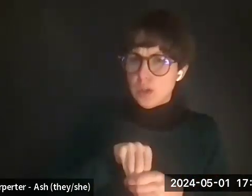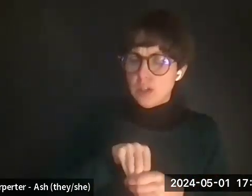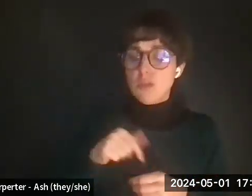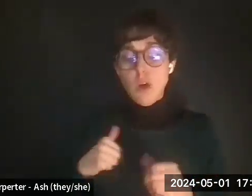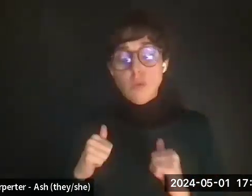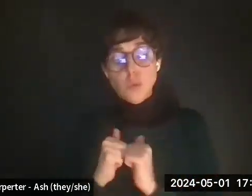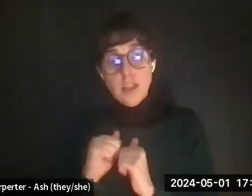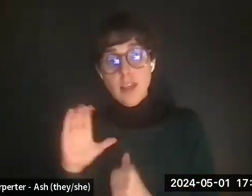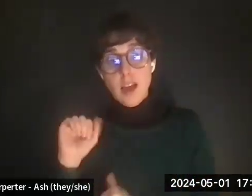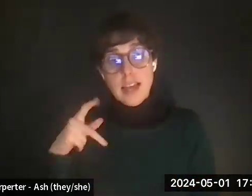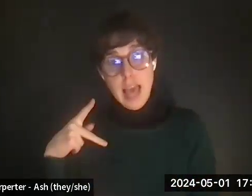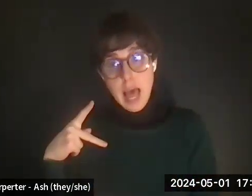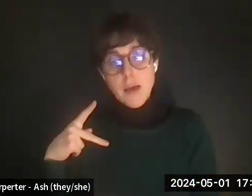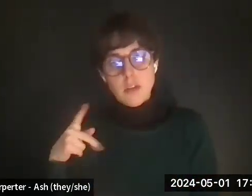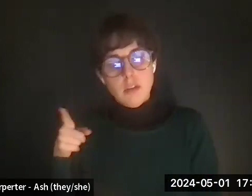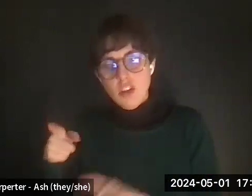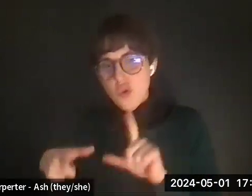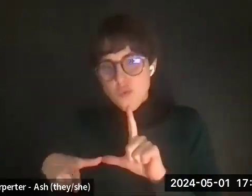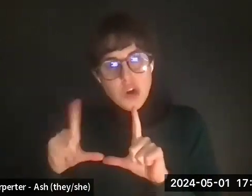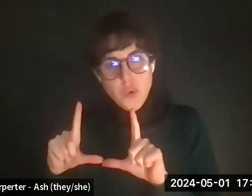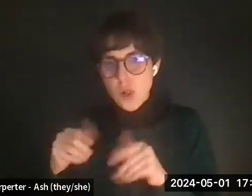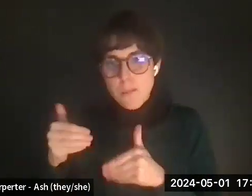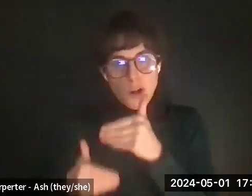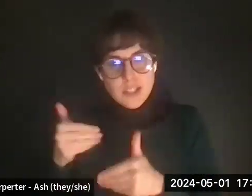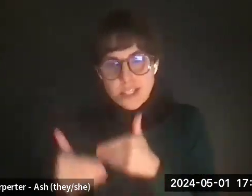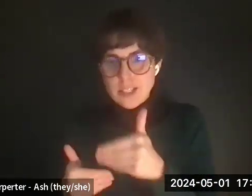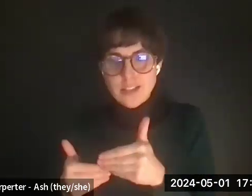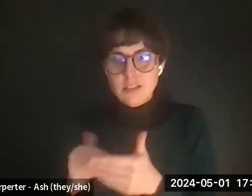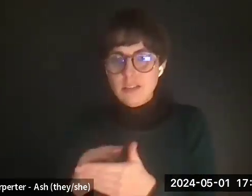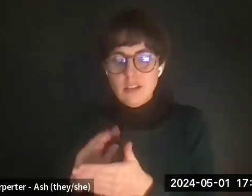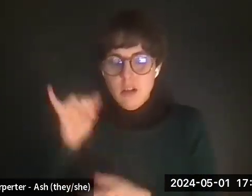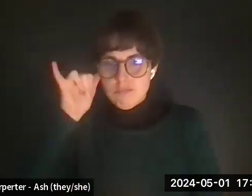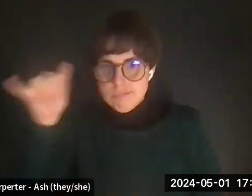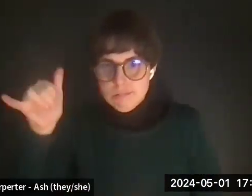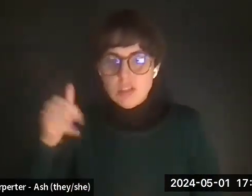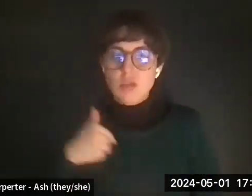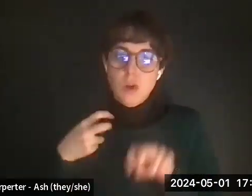and it took so long I moved to something called CAD tp, which is identical.